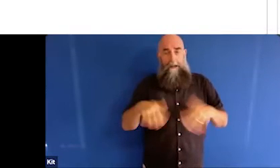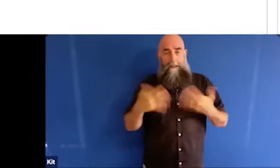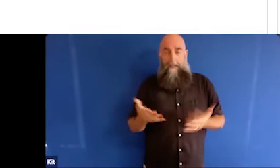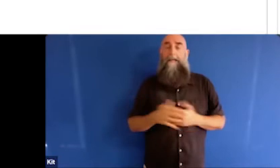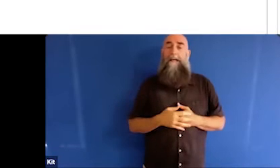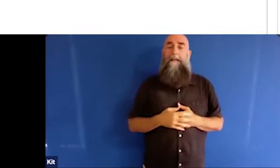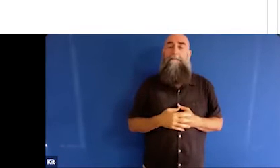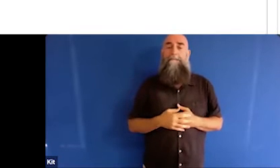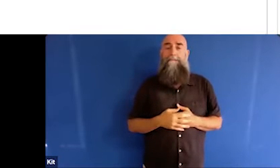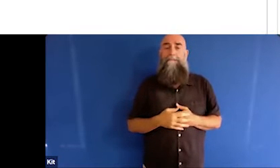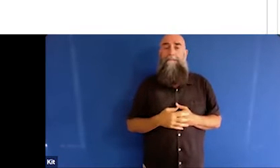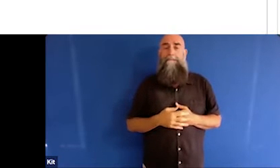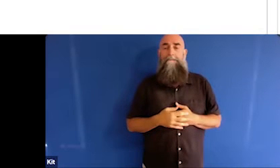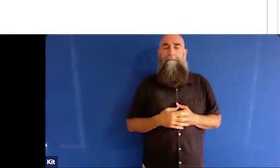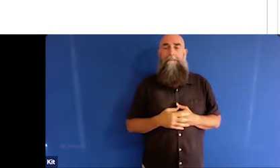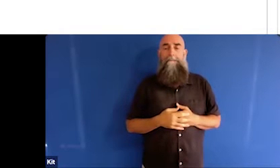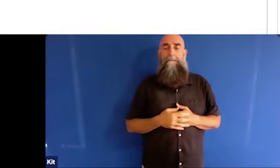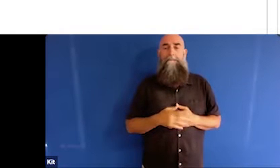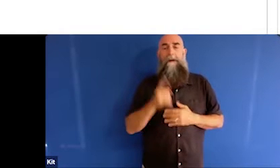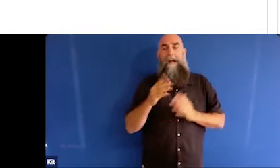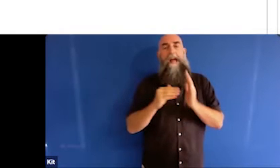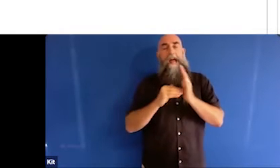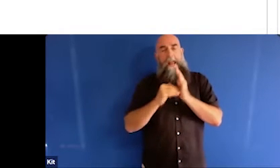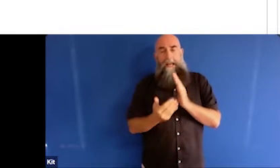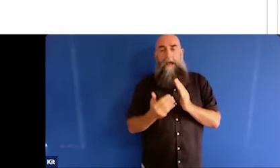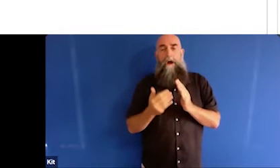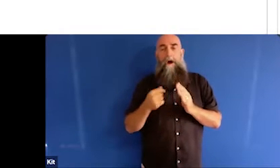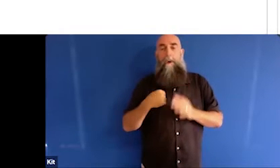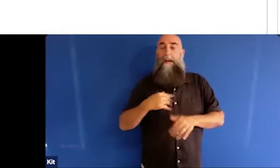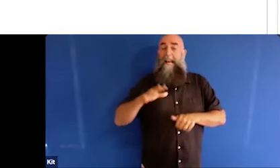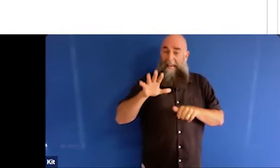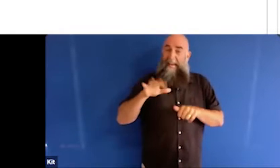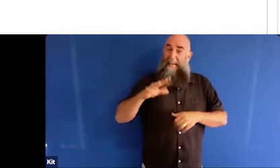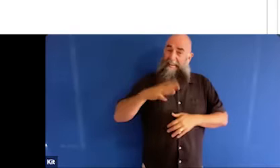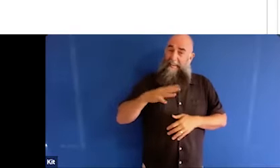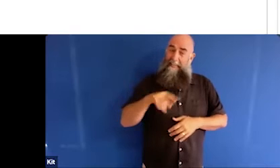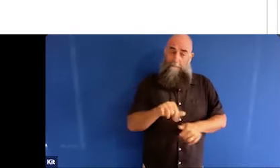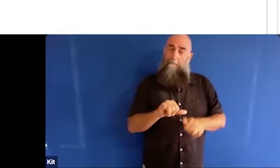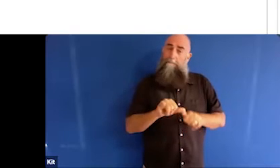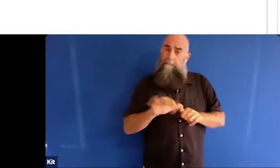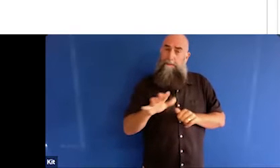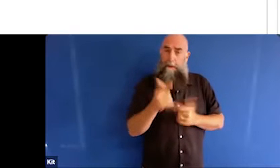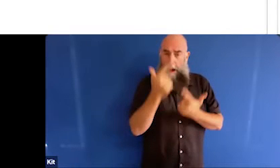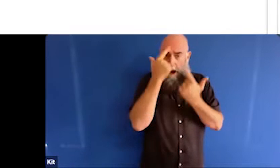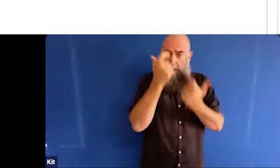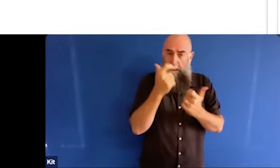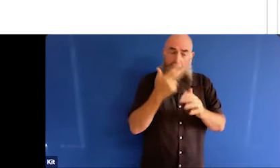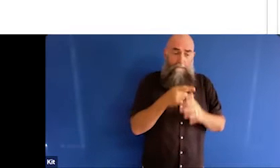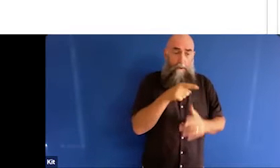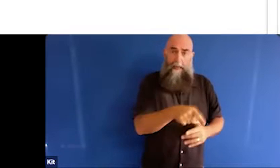It needs to be a great idea for the application to be competitive, but it also needs